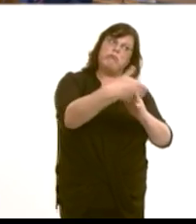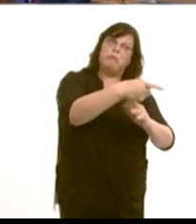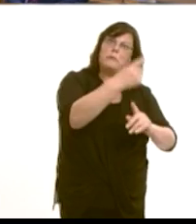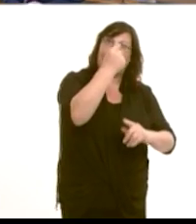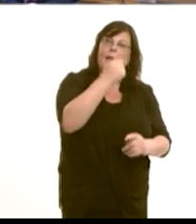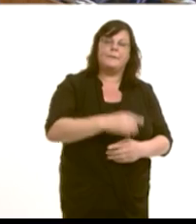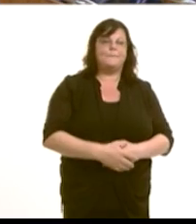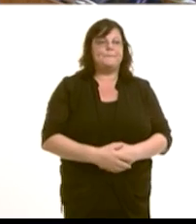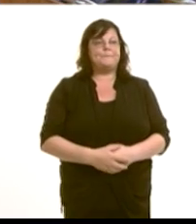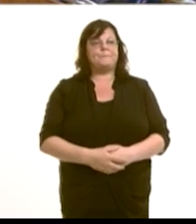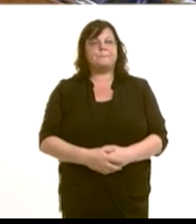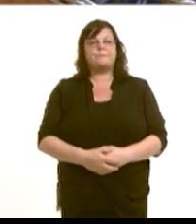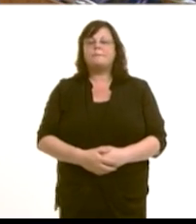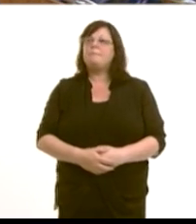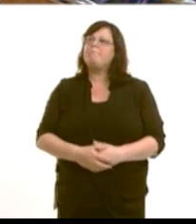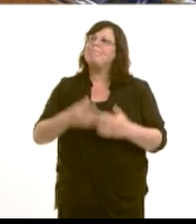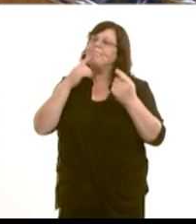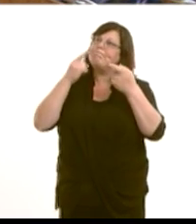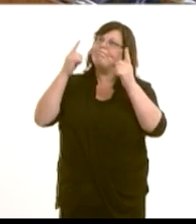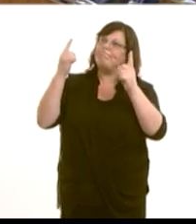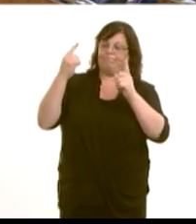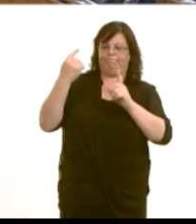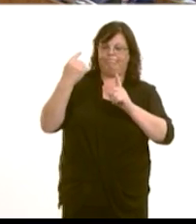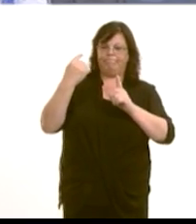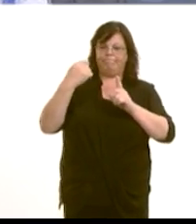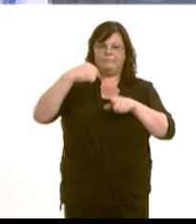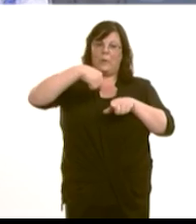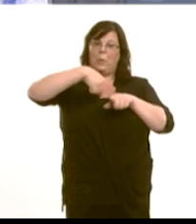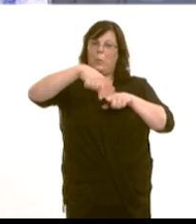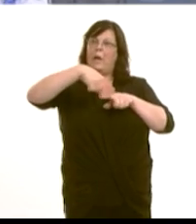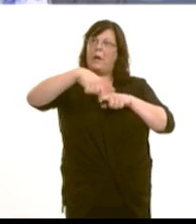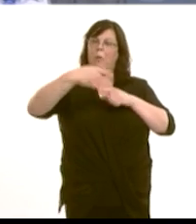Angela Burns: First Minister, during the week that we commemorate the hundredth anniversary